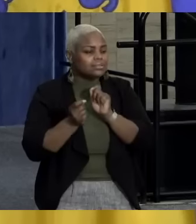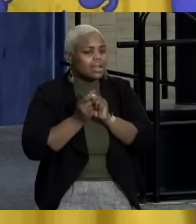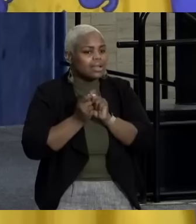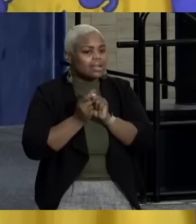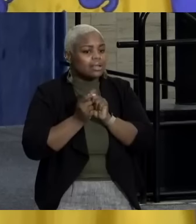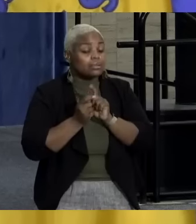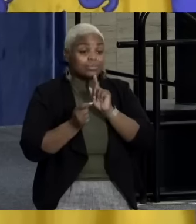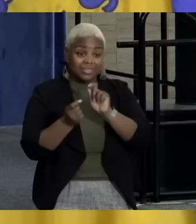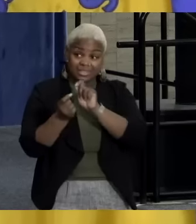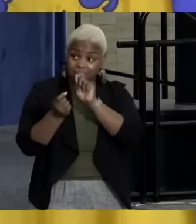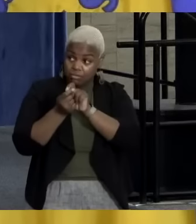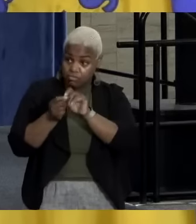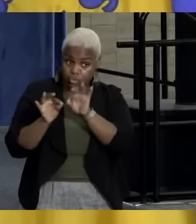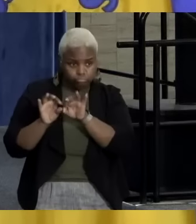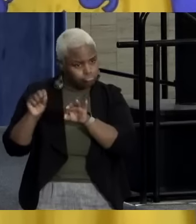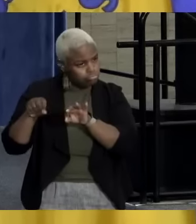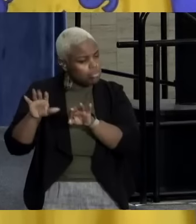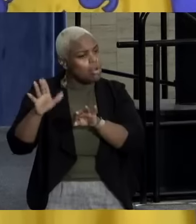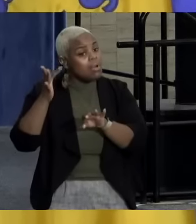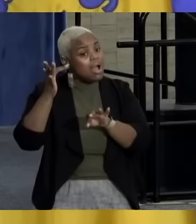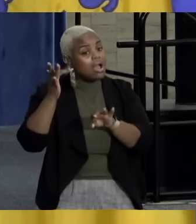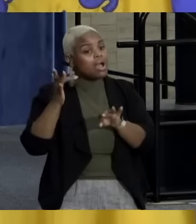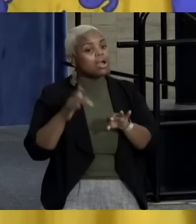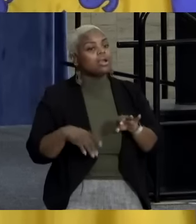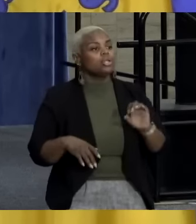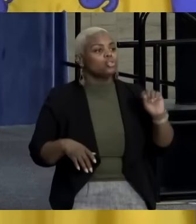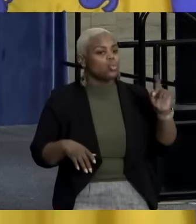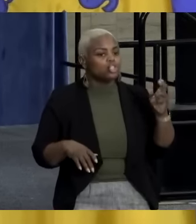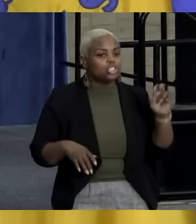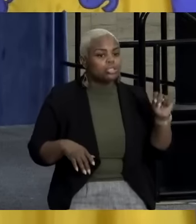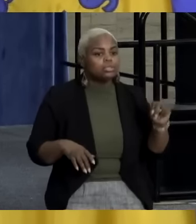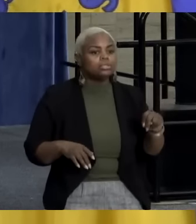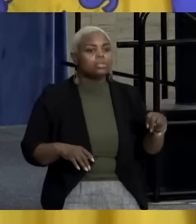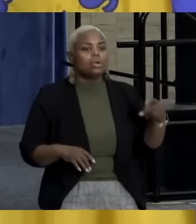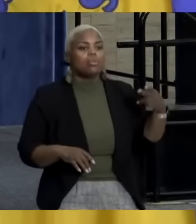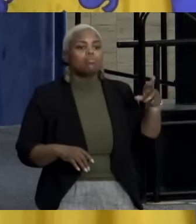You see, estrogen, progesterone, and testosterone are all different,